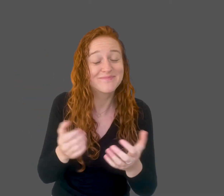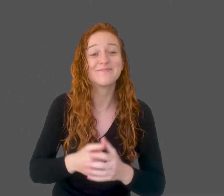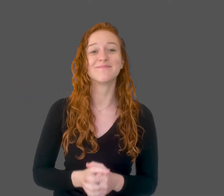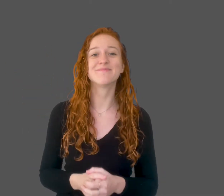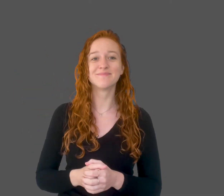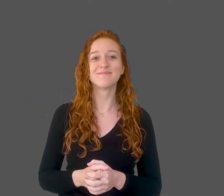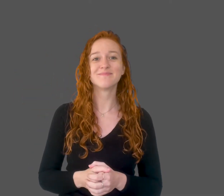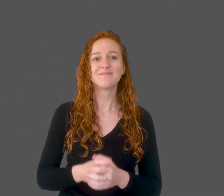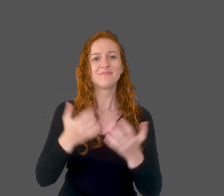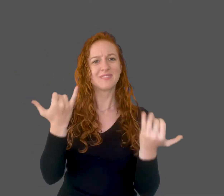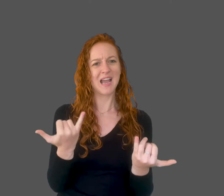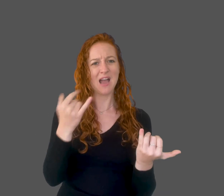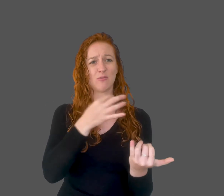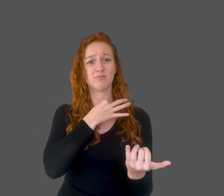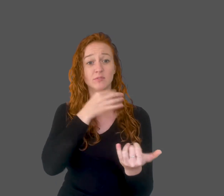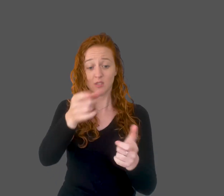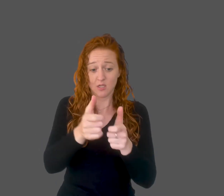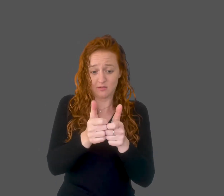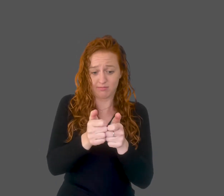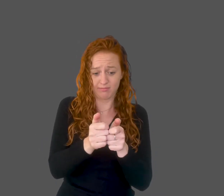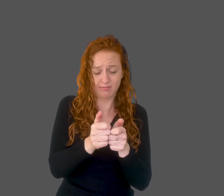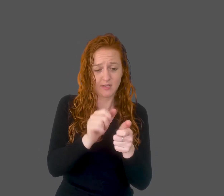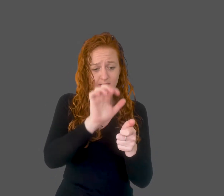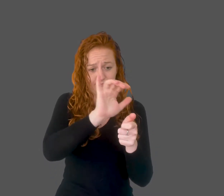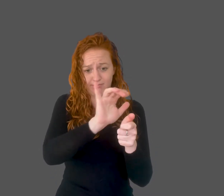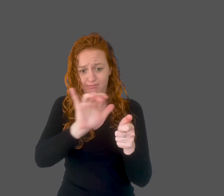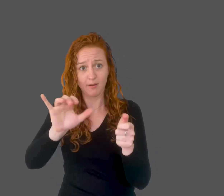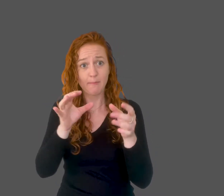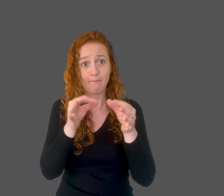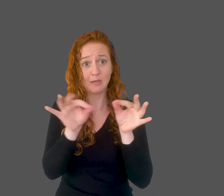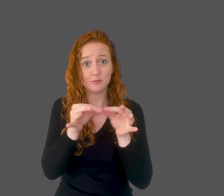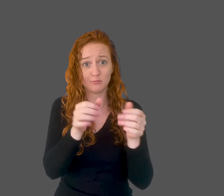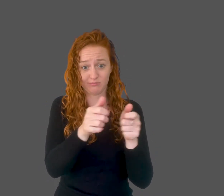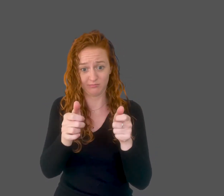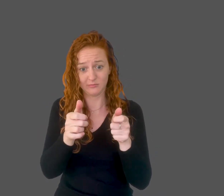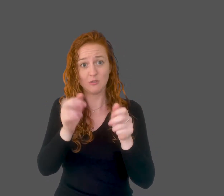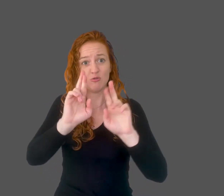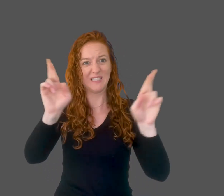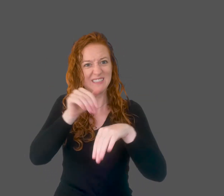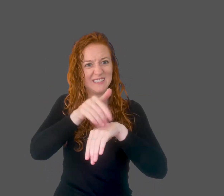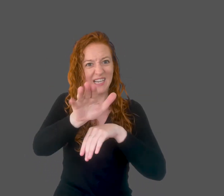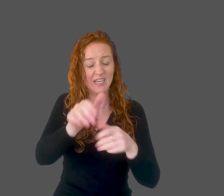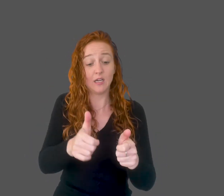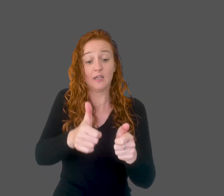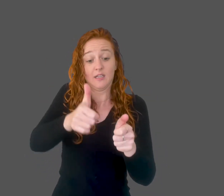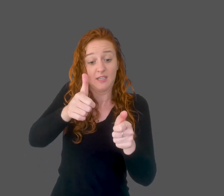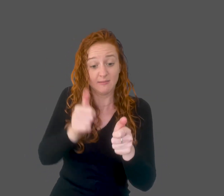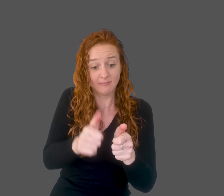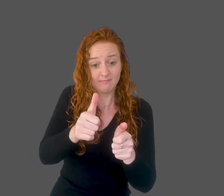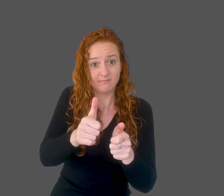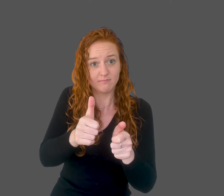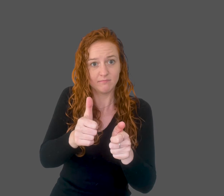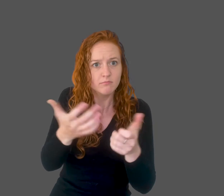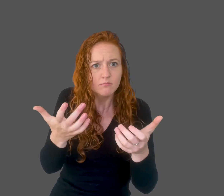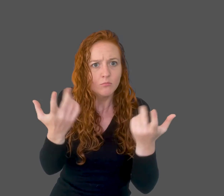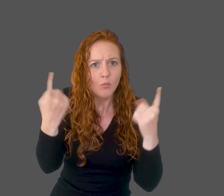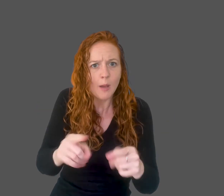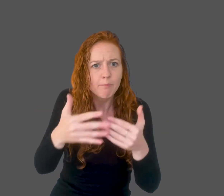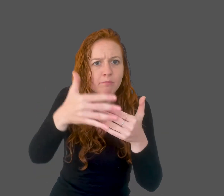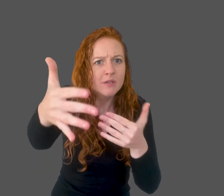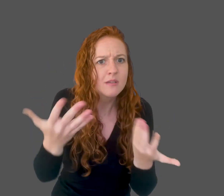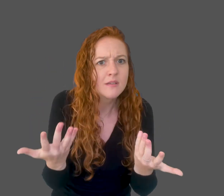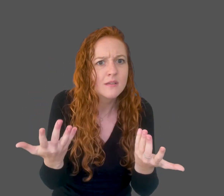But when you hit send, what happens?